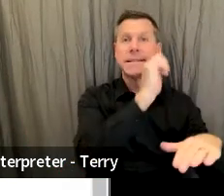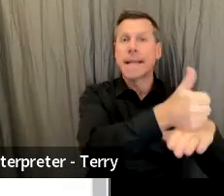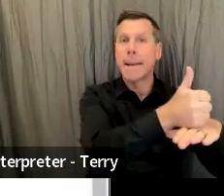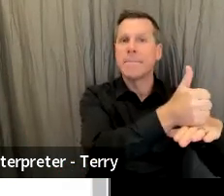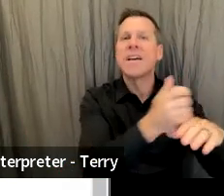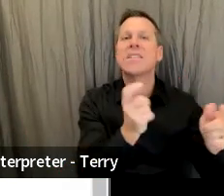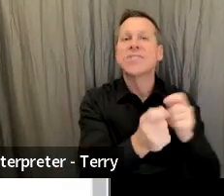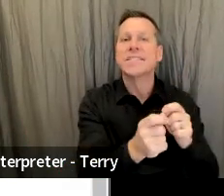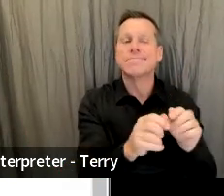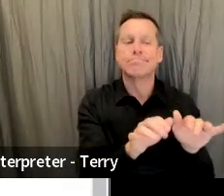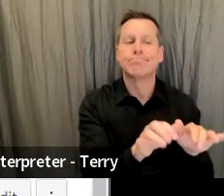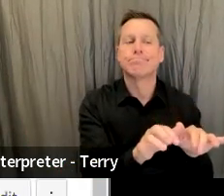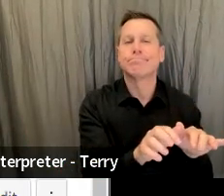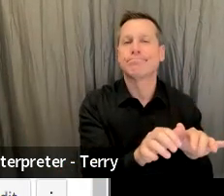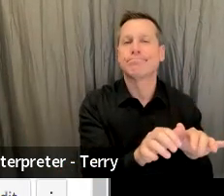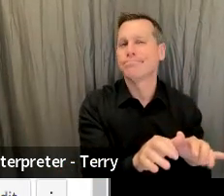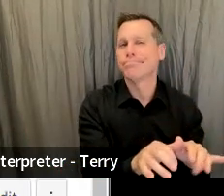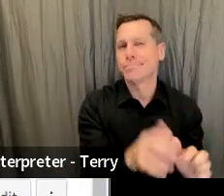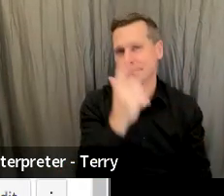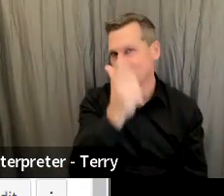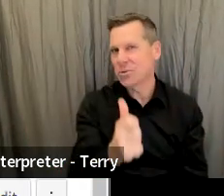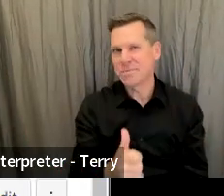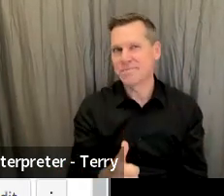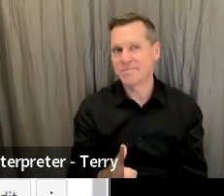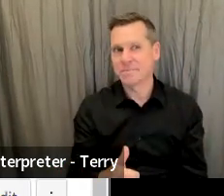I'm not going to make the change I want to say, but